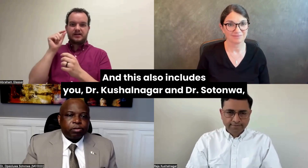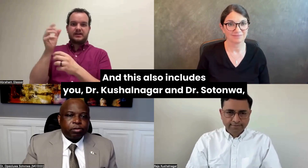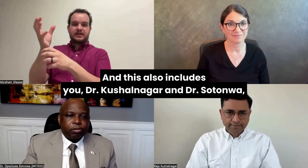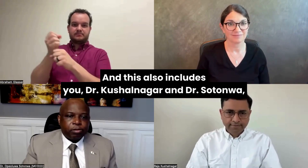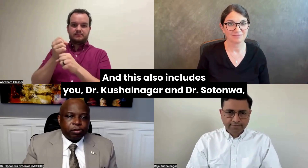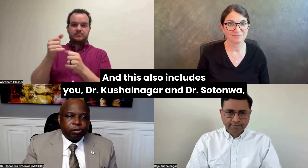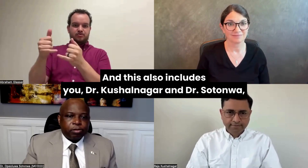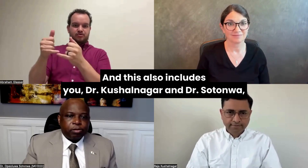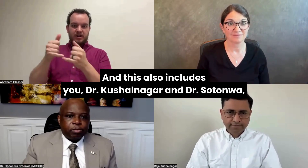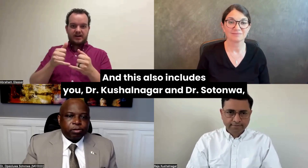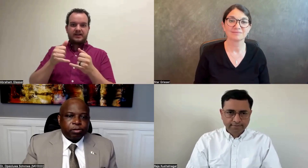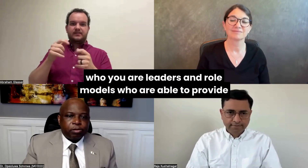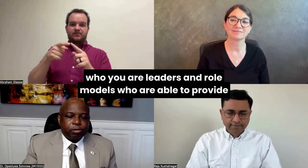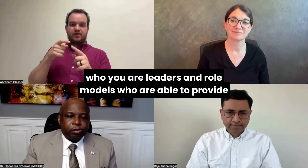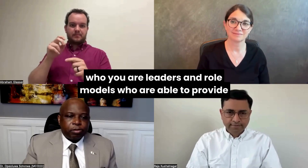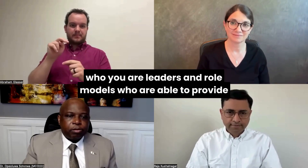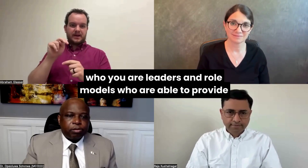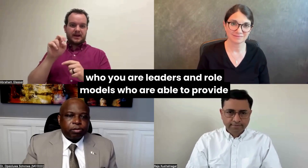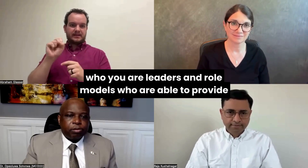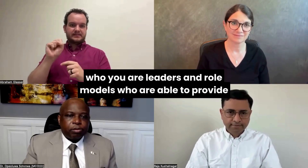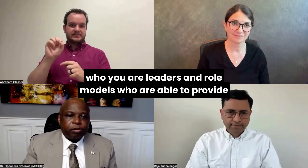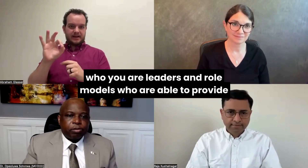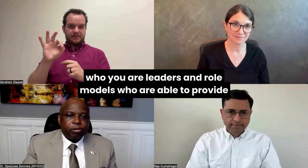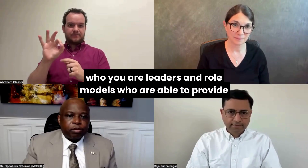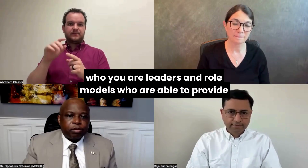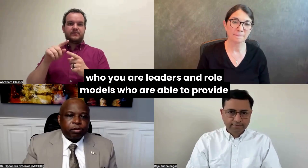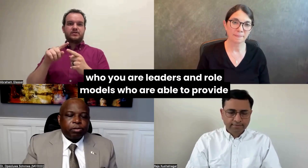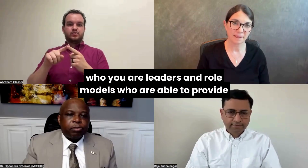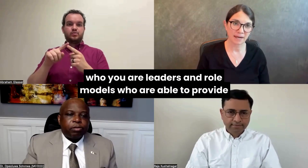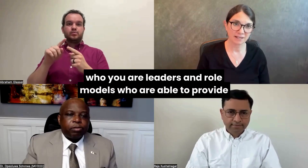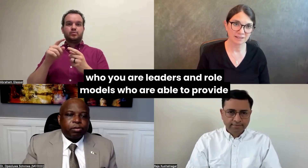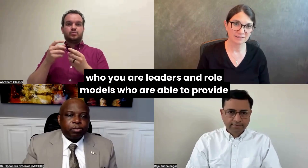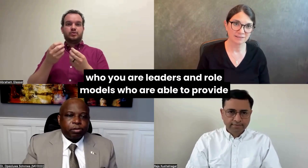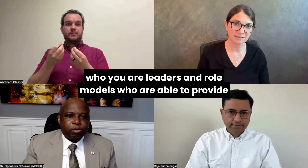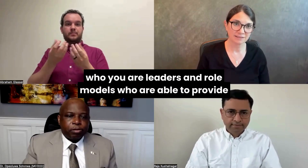who you are leaders and role models who are able to provide